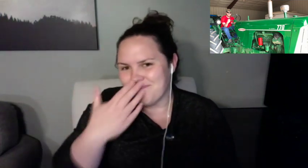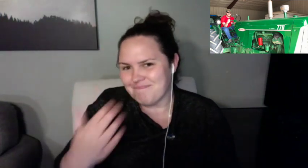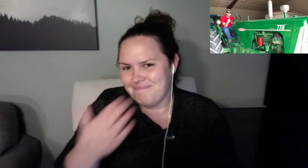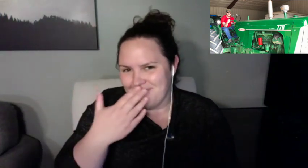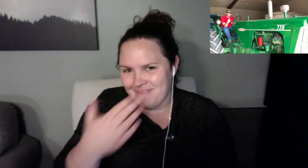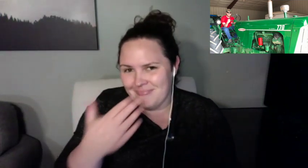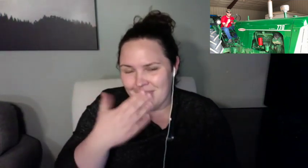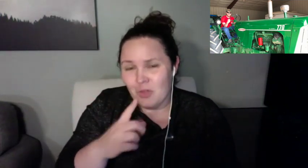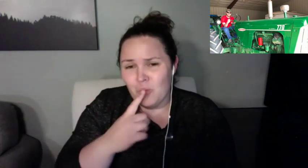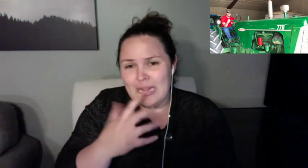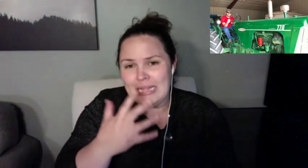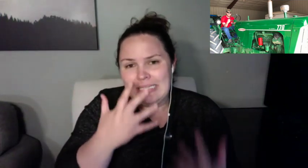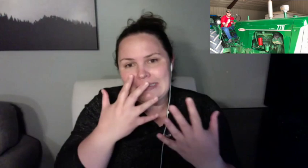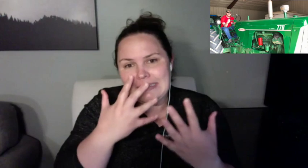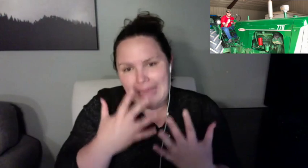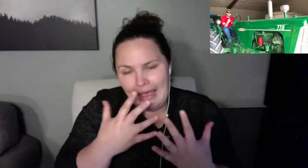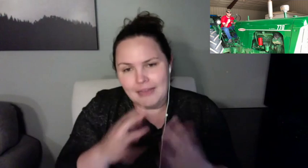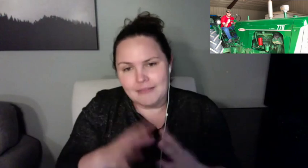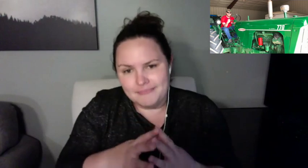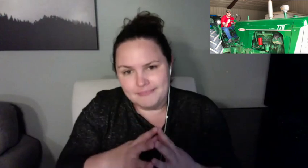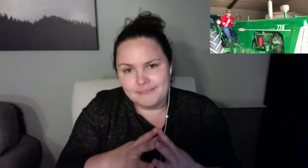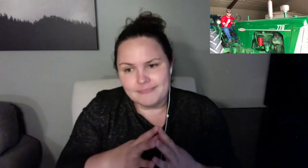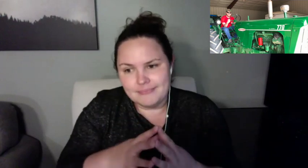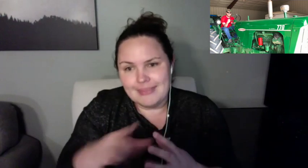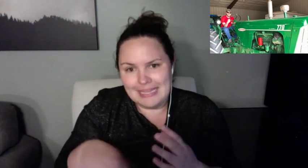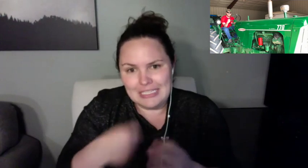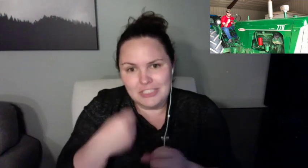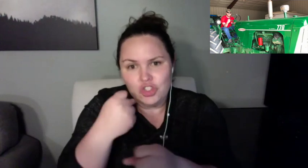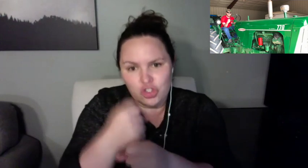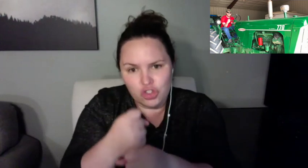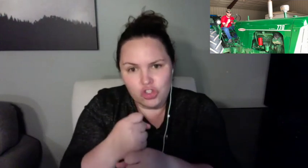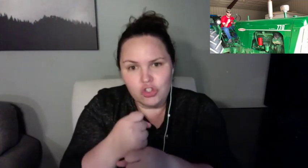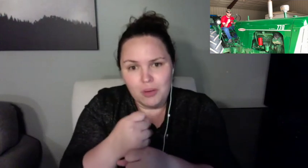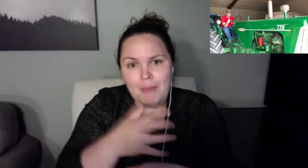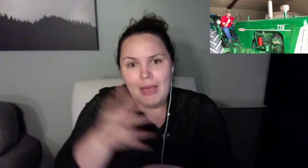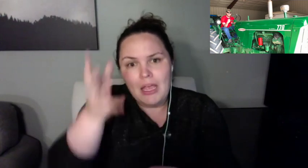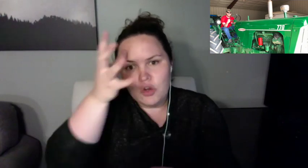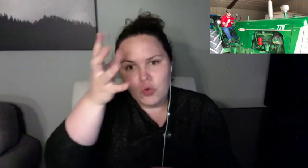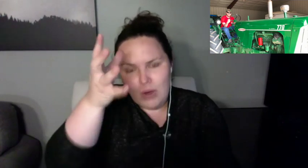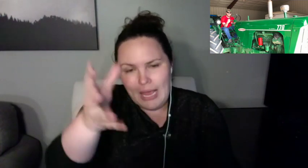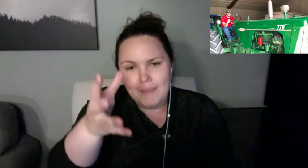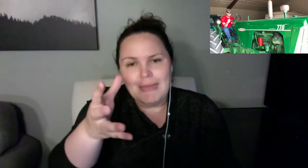This year my grandpa's had some health issues